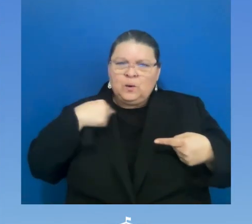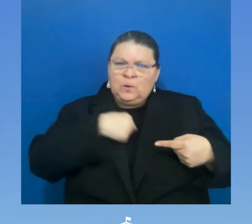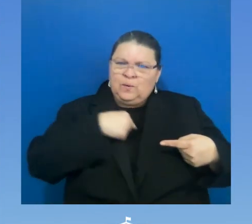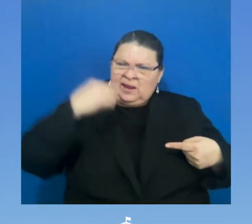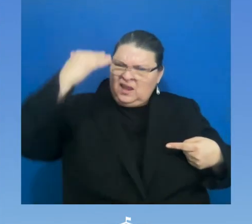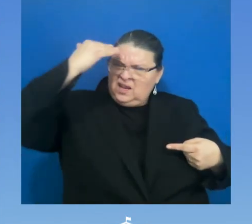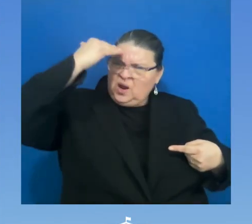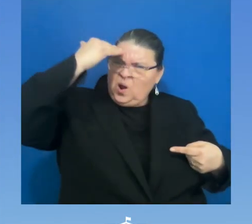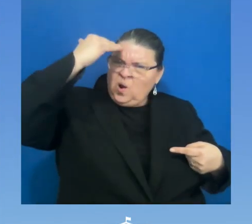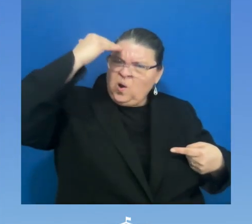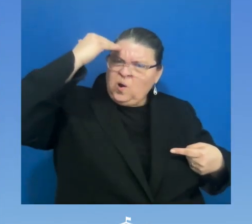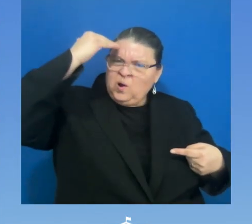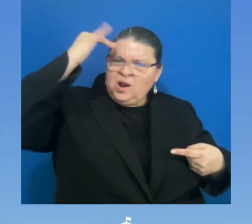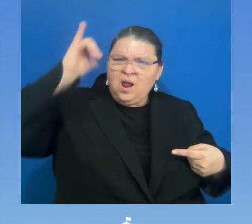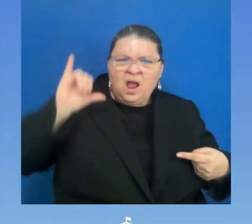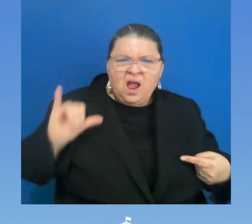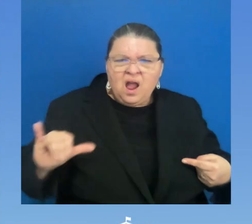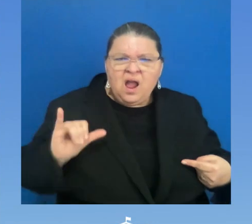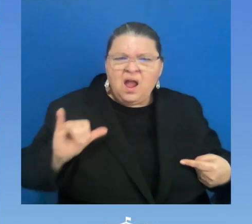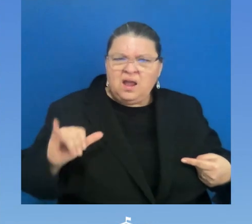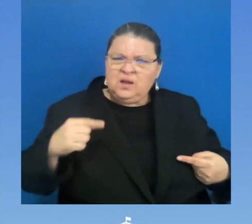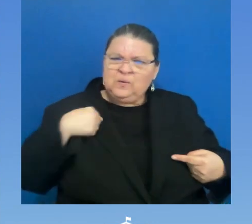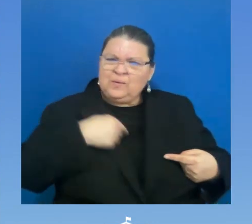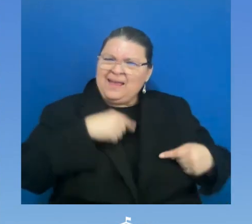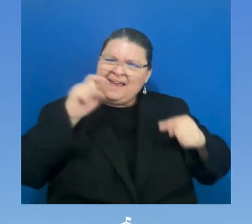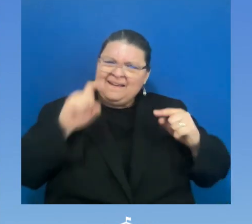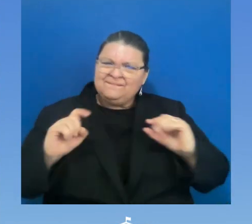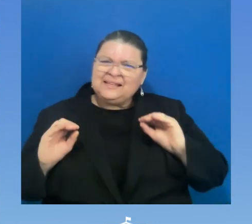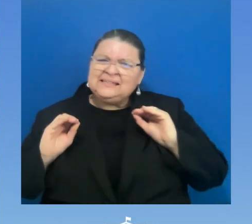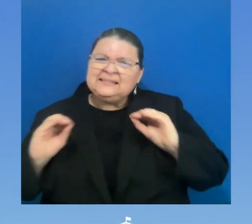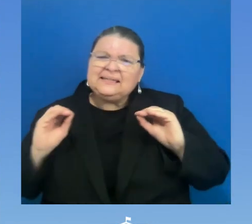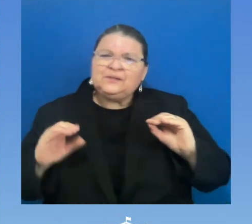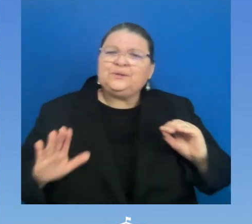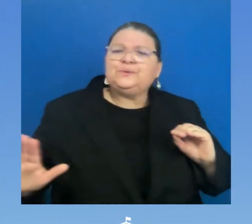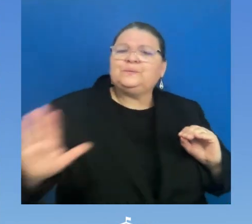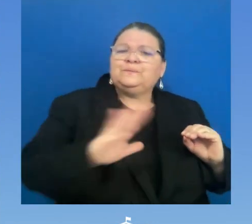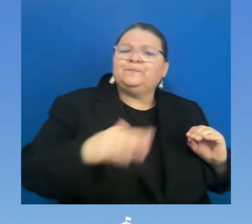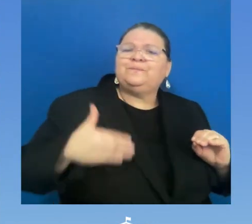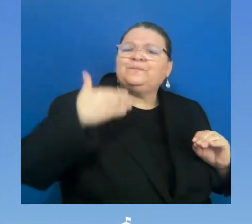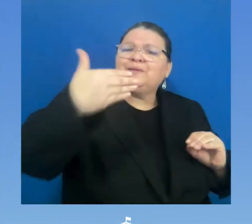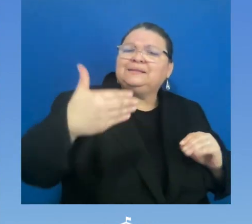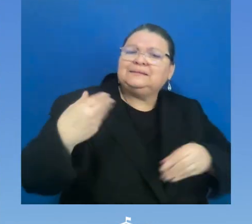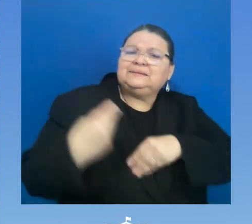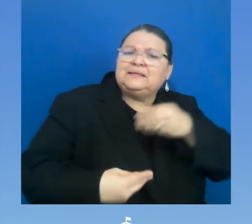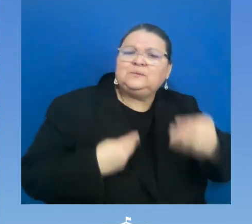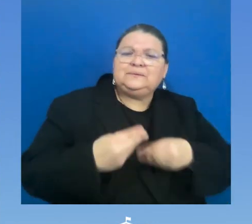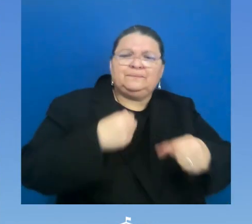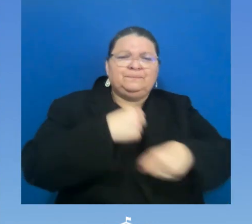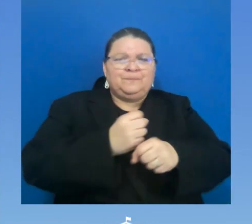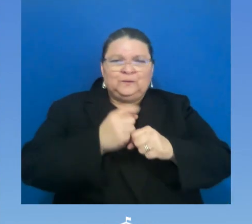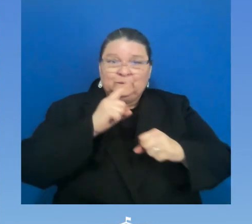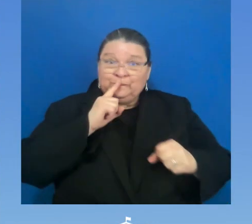what this fight is so that when we're gone, they're going to carry that baton." And so, when we -- the "old bags," as we call ourselves --